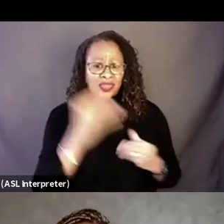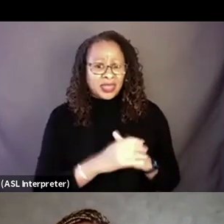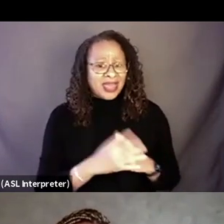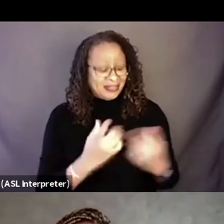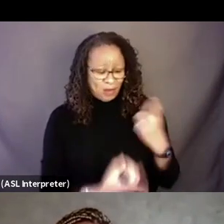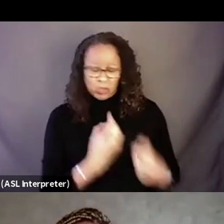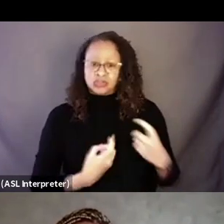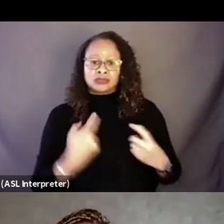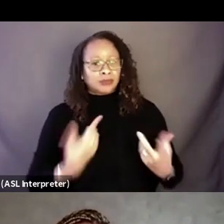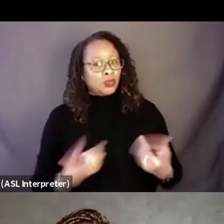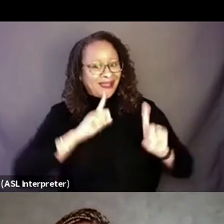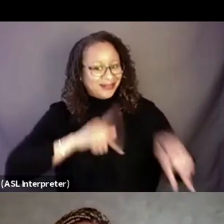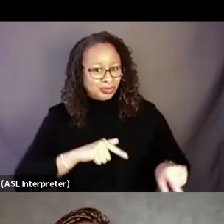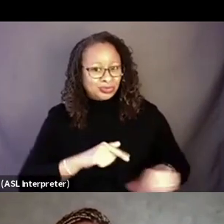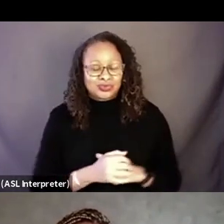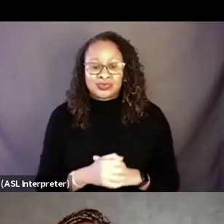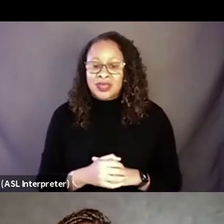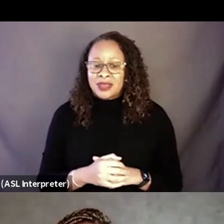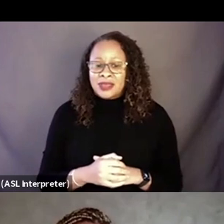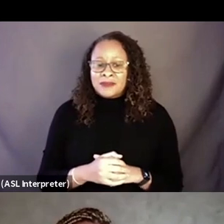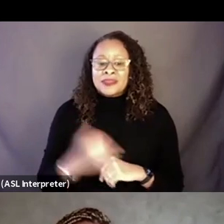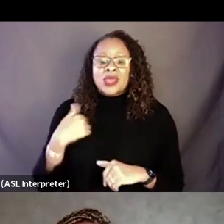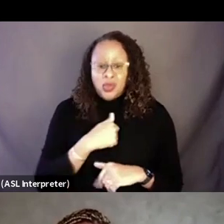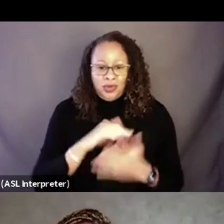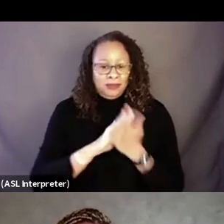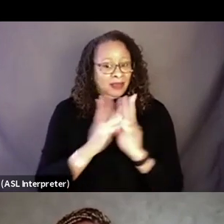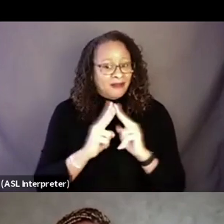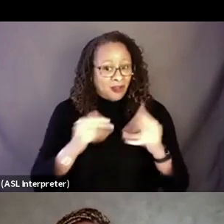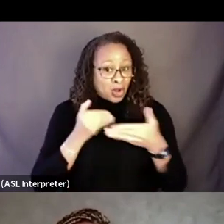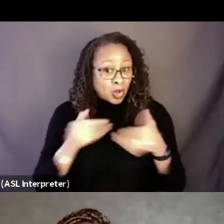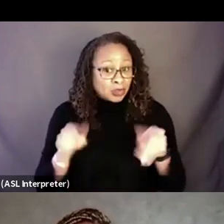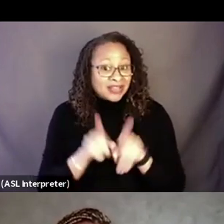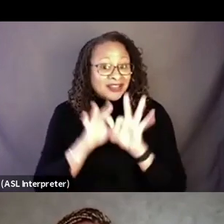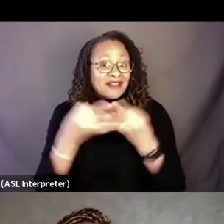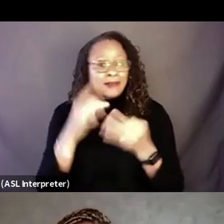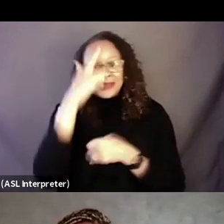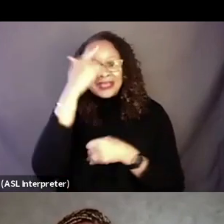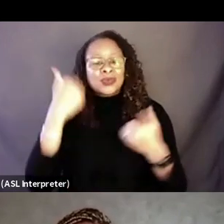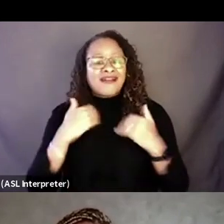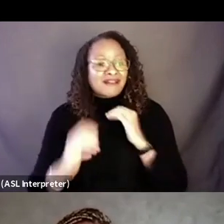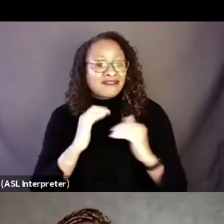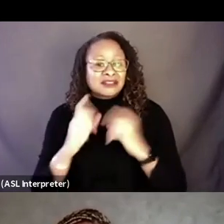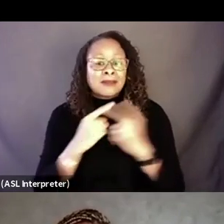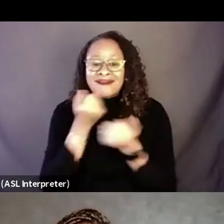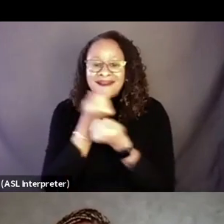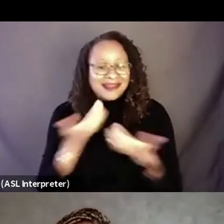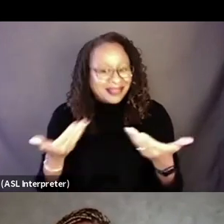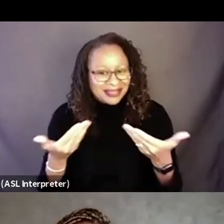of questions and we've become really close because we've been able to have conversations about anything and everything.